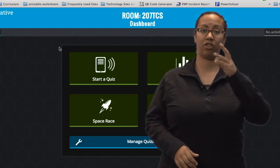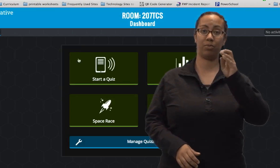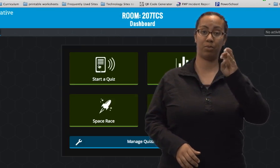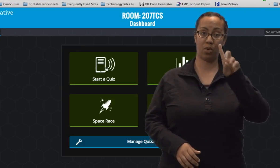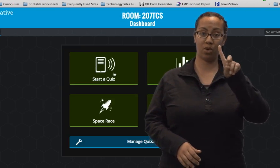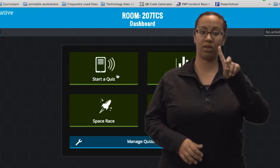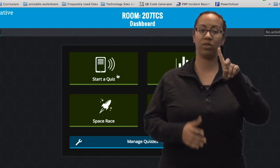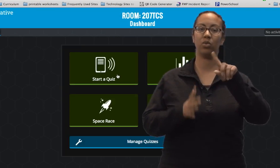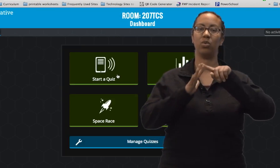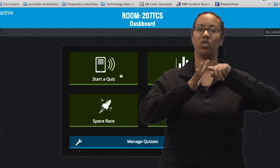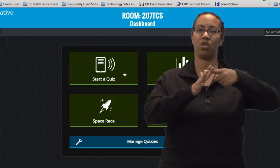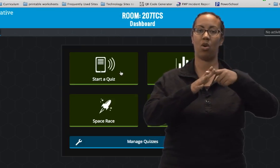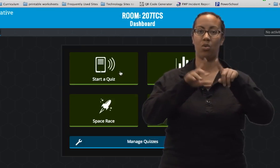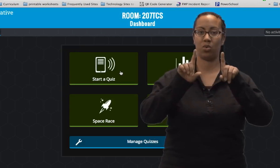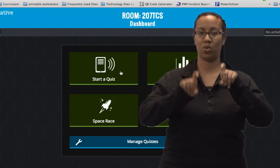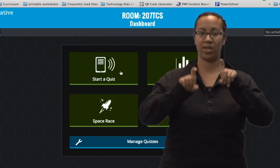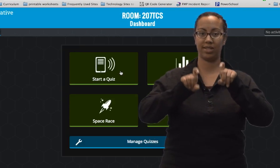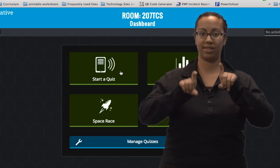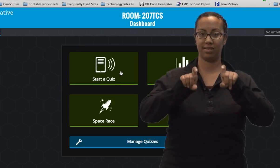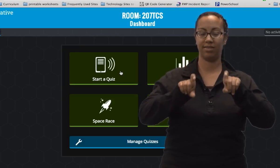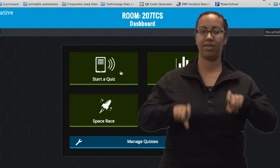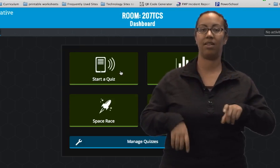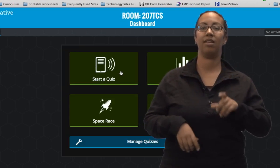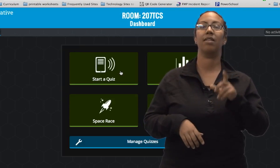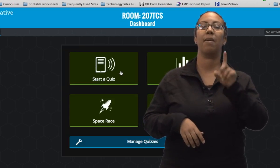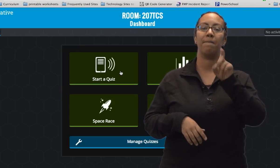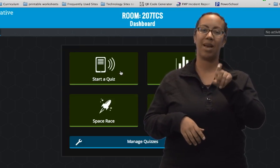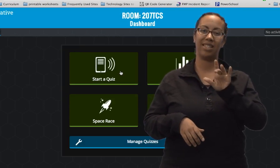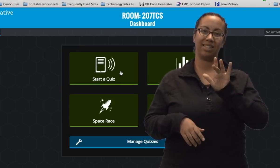So, when you go back to your dashboard, you'll start a quiz.